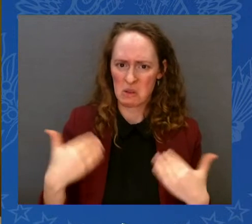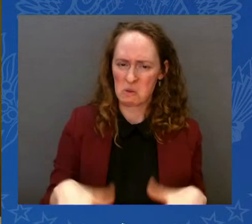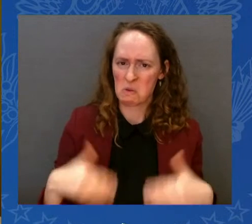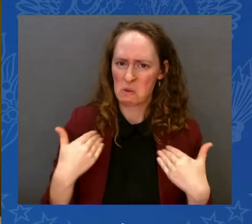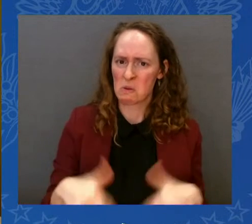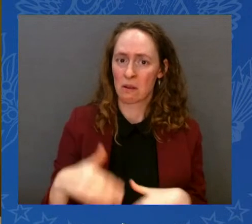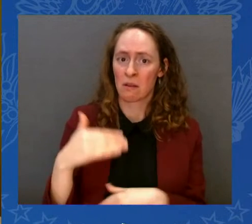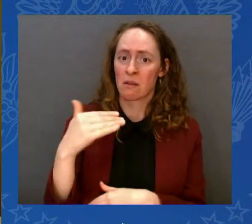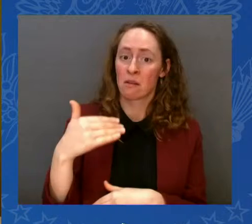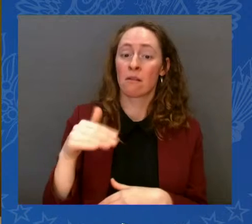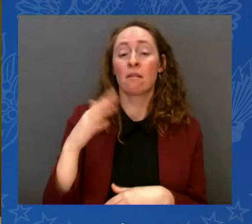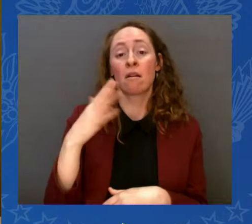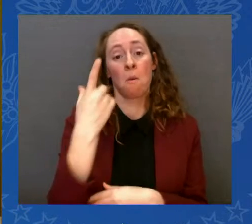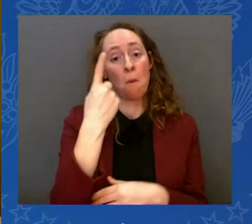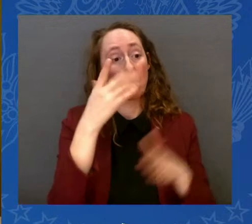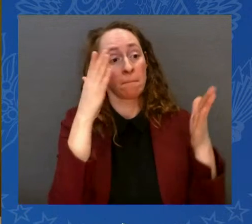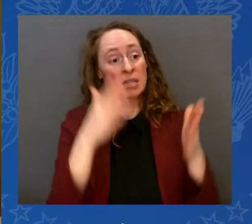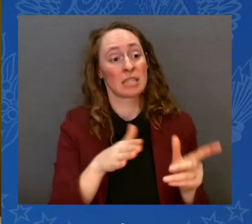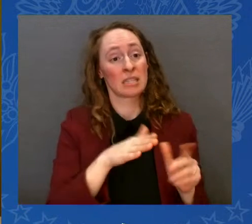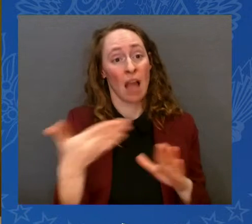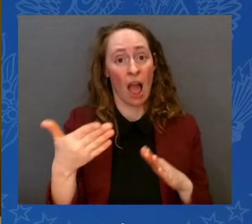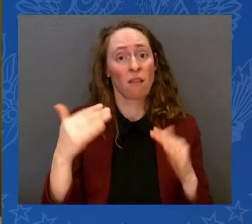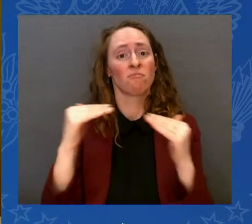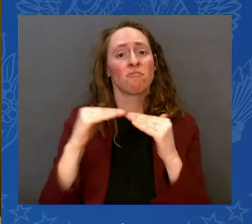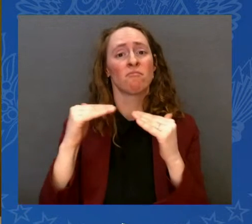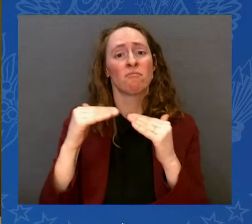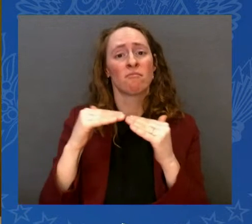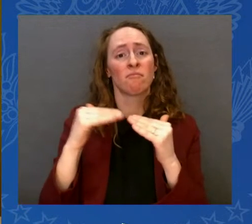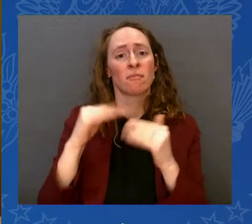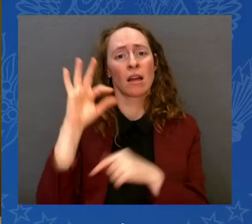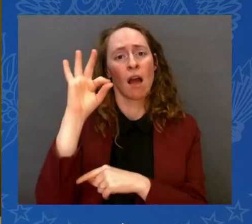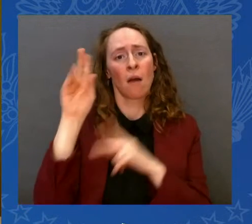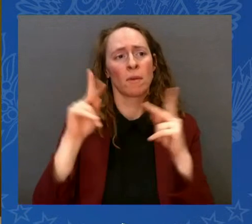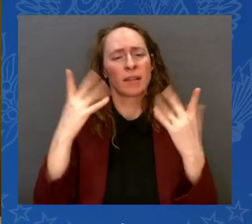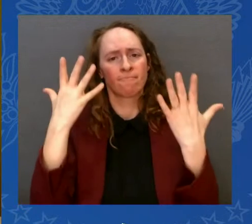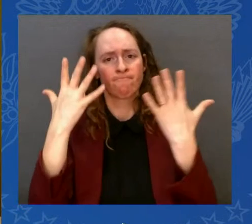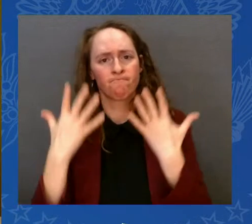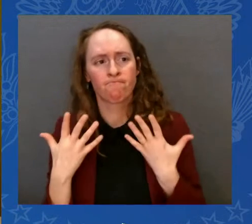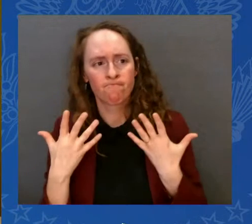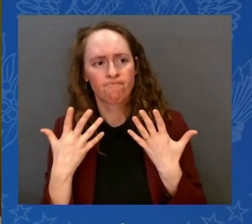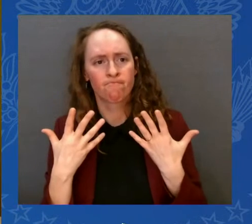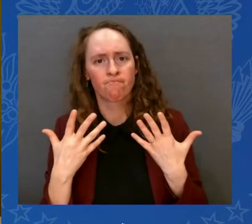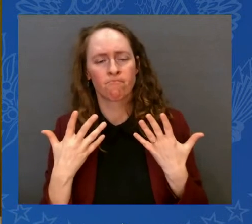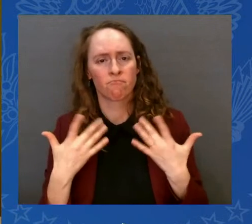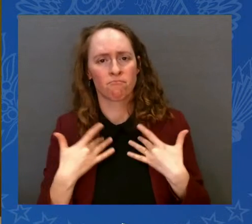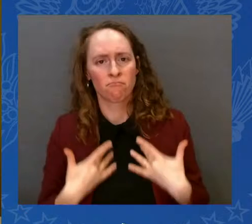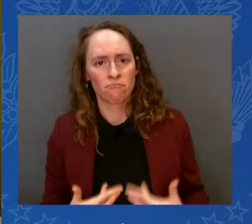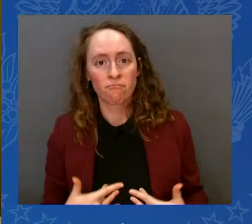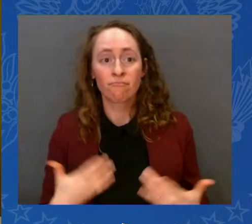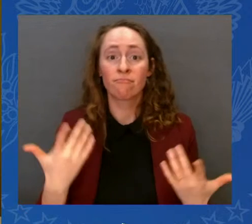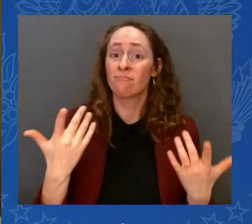at that dining room table being stared at. And -- and it brings me back, every single time, who's gone --